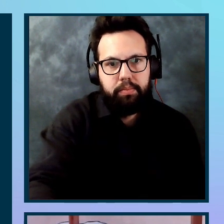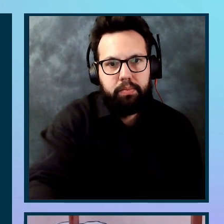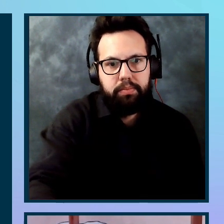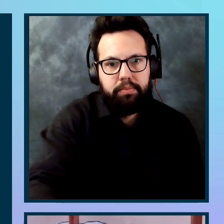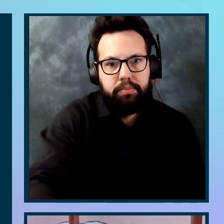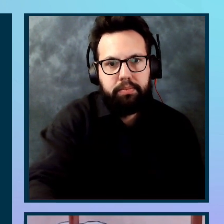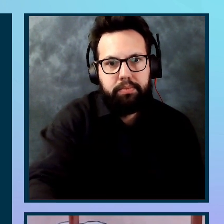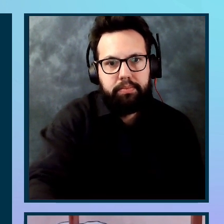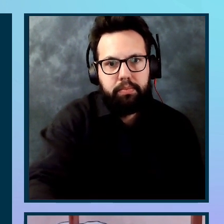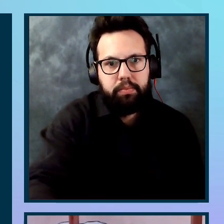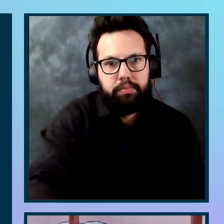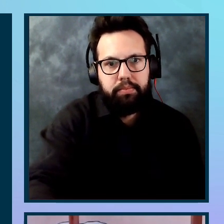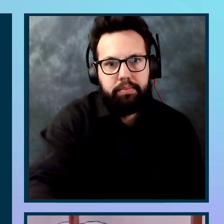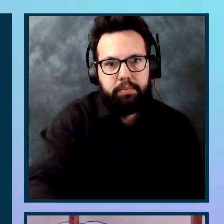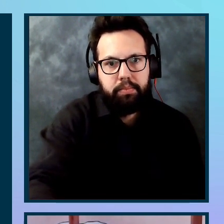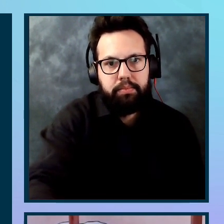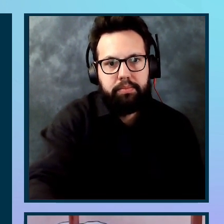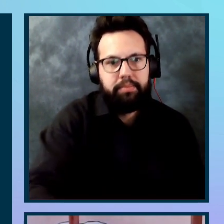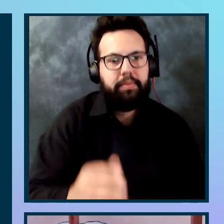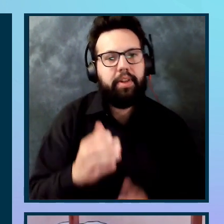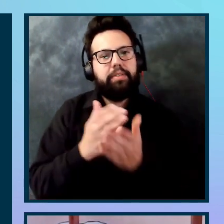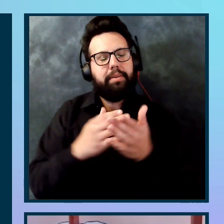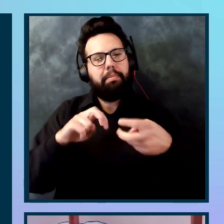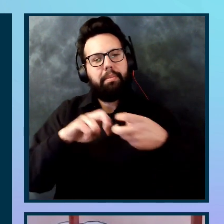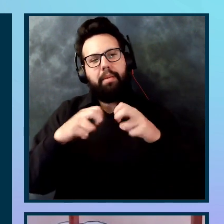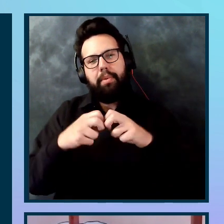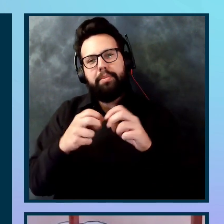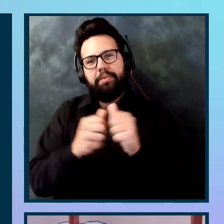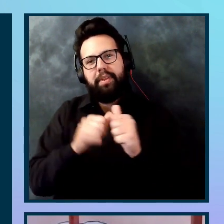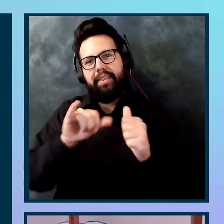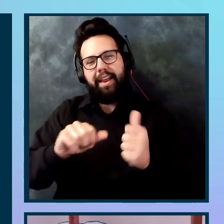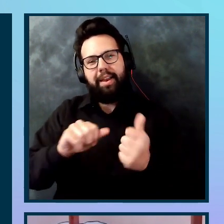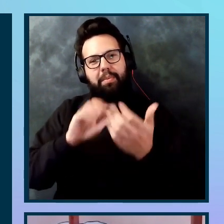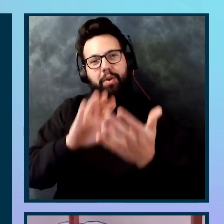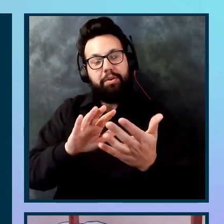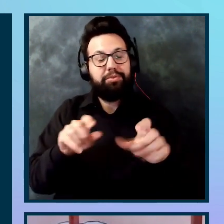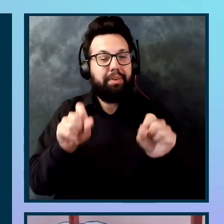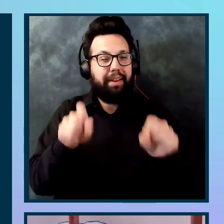There are some problems with this approach, or there can be some problems with this approach,